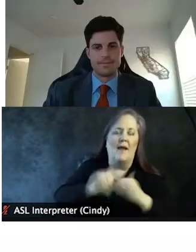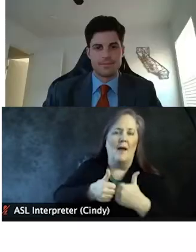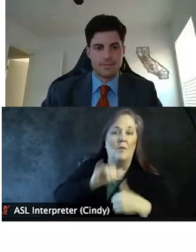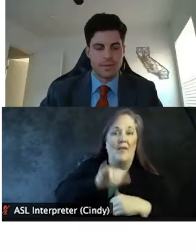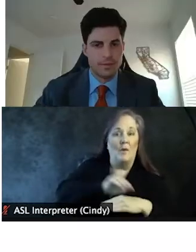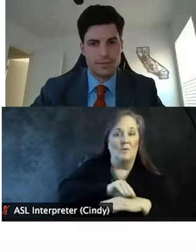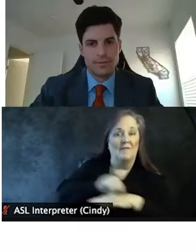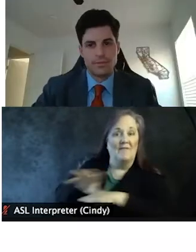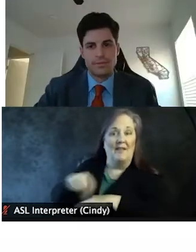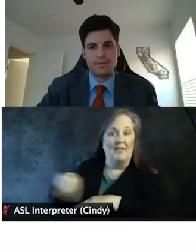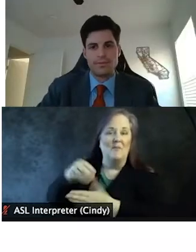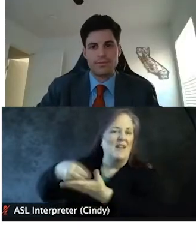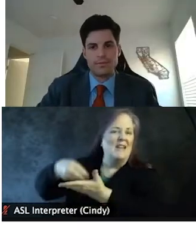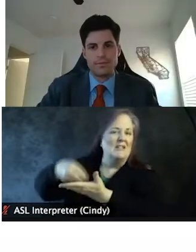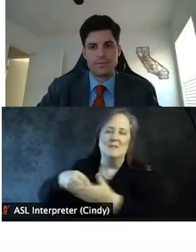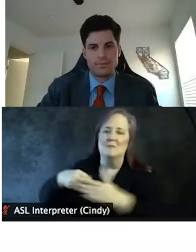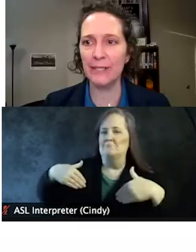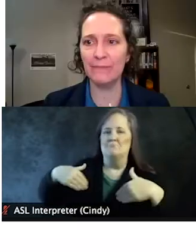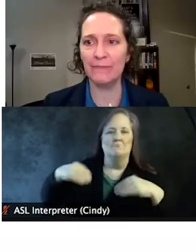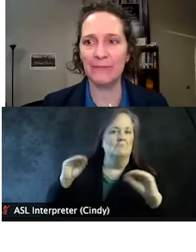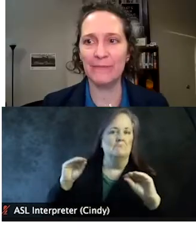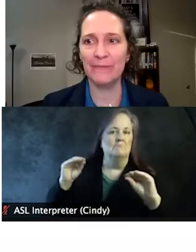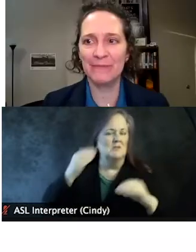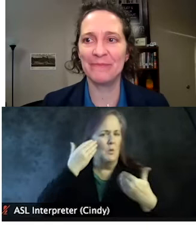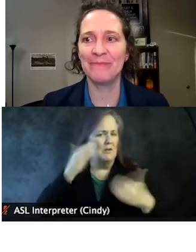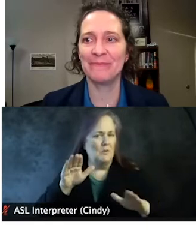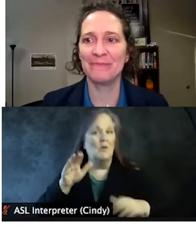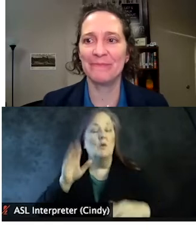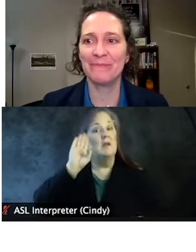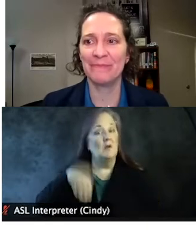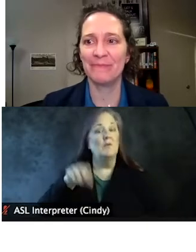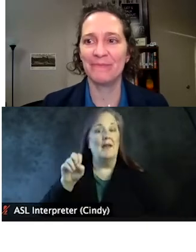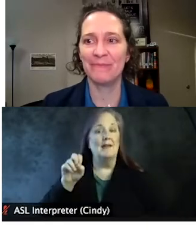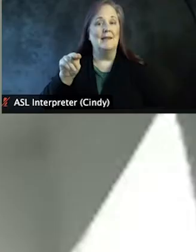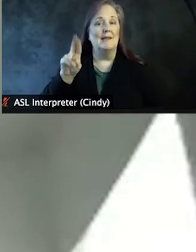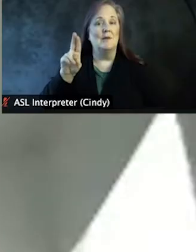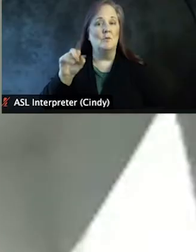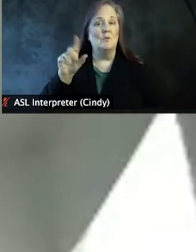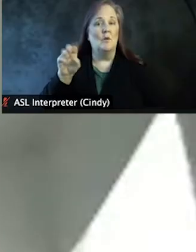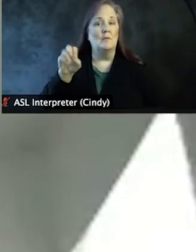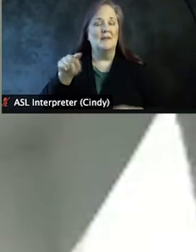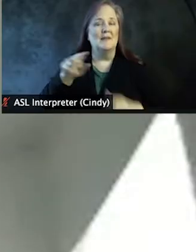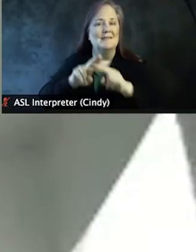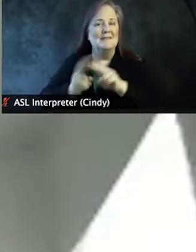And we have Luke Cushmarrow presenting. Thank you, so to provide a little background before we get